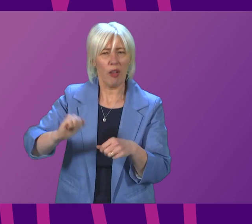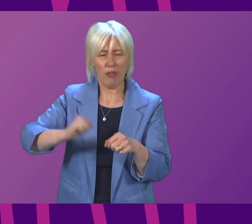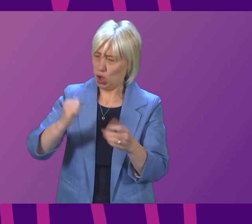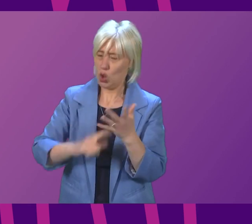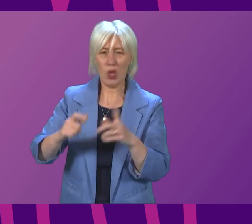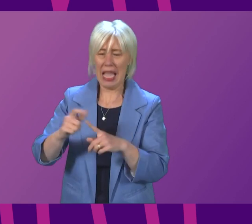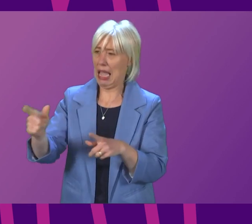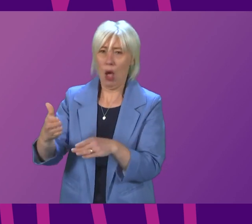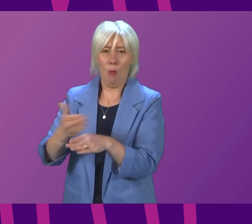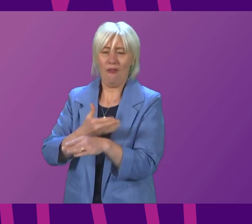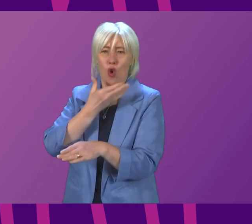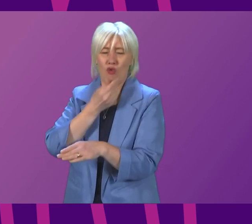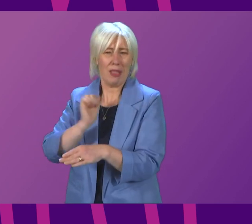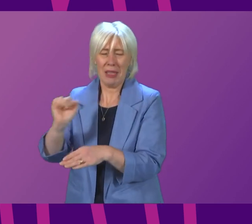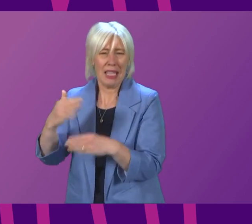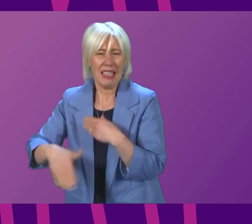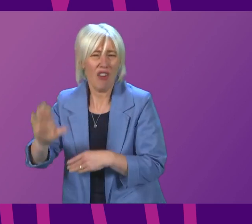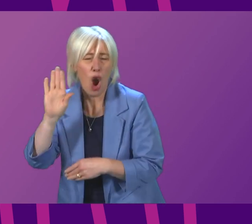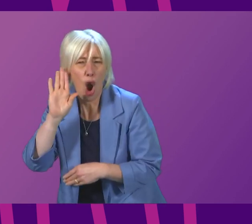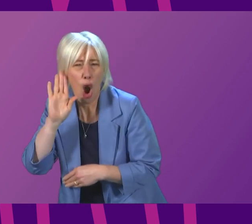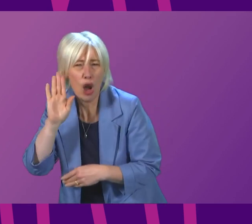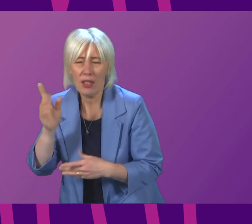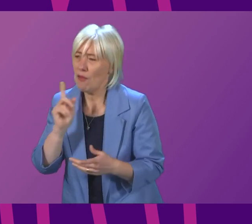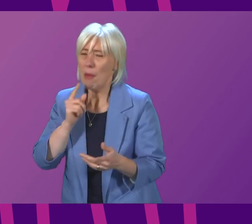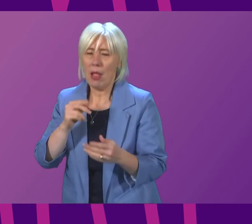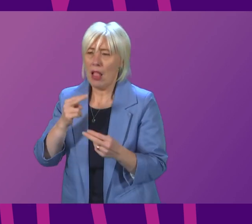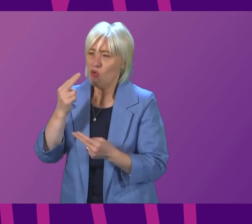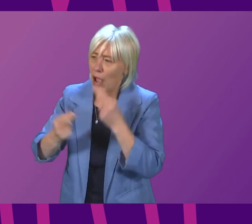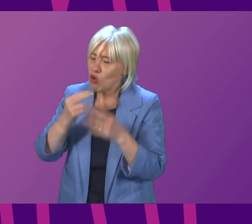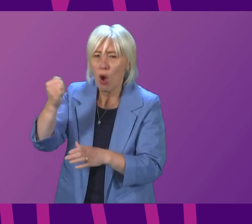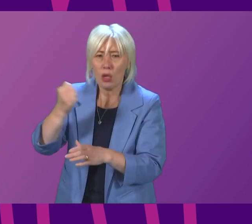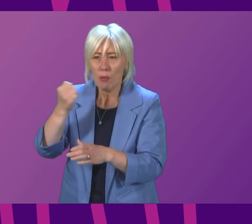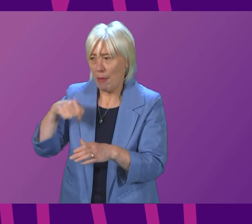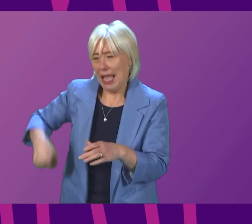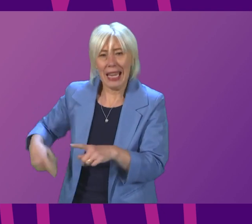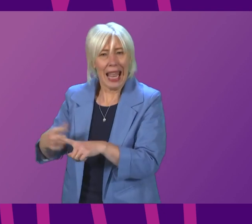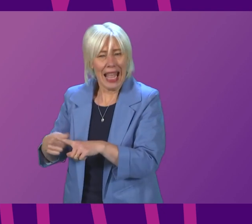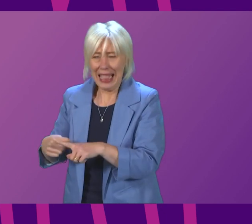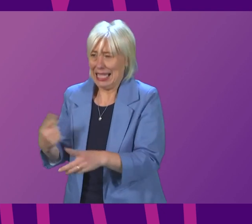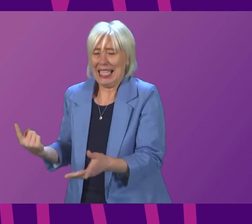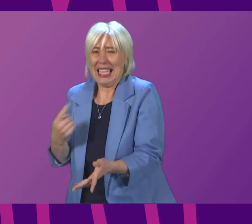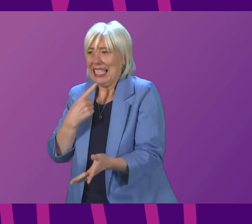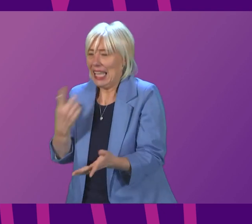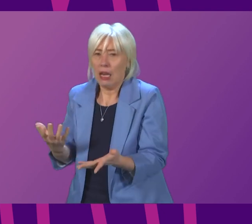did not hear the howls from hospitality businesses south of the border about the collapse in